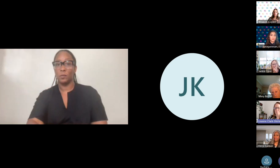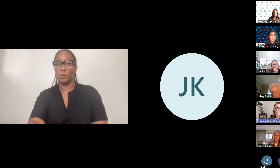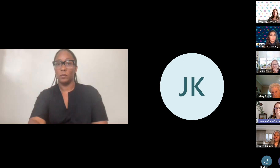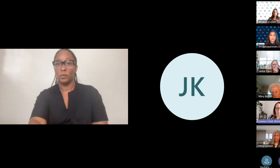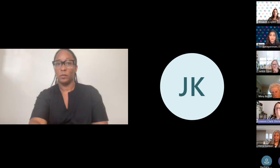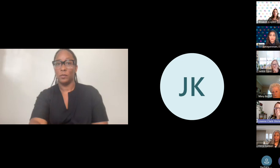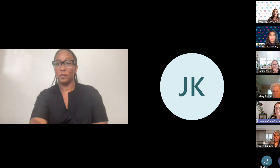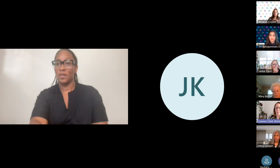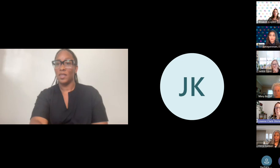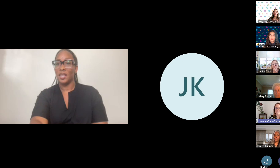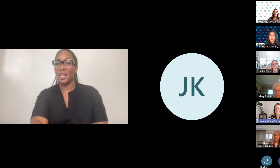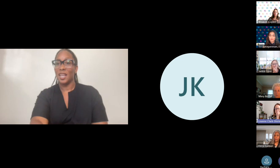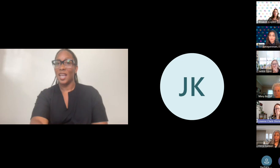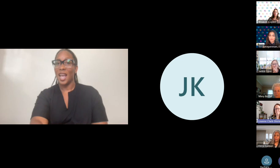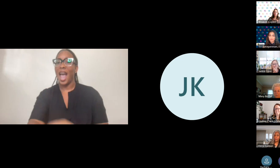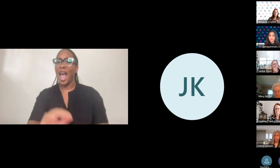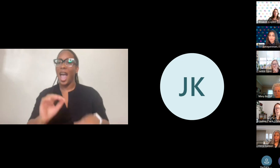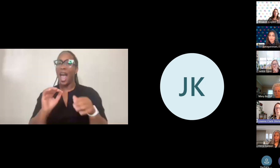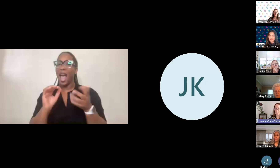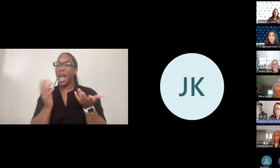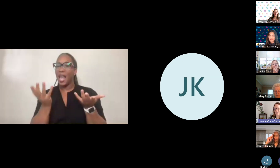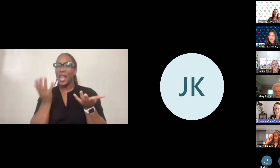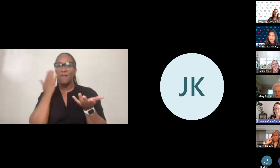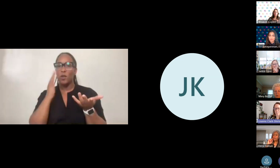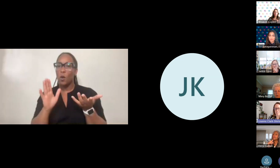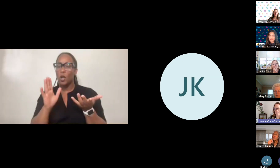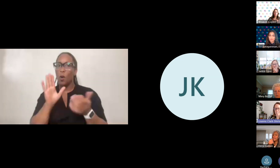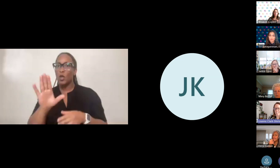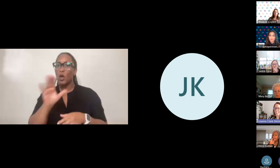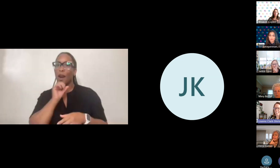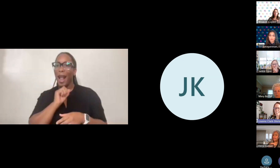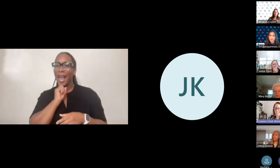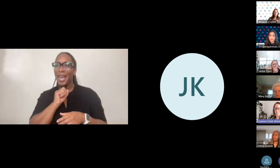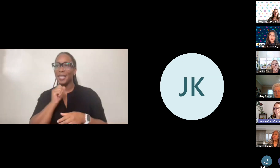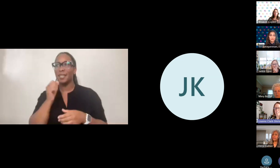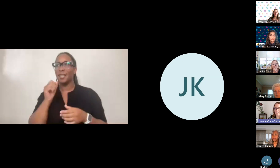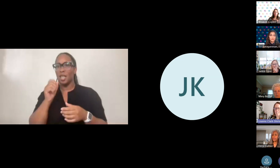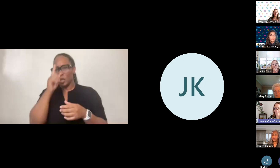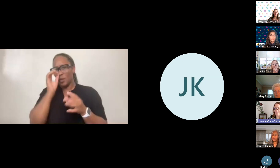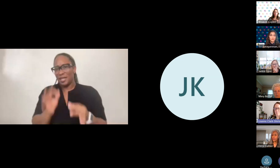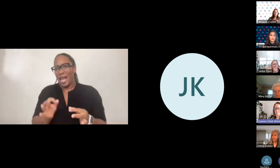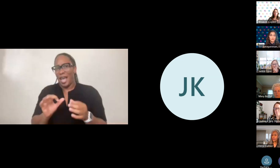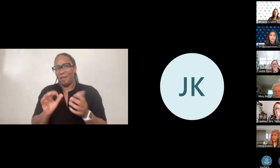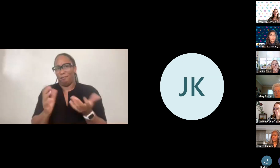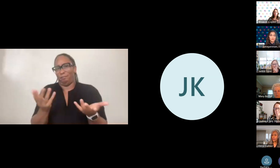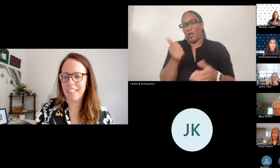If you didn't know how big you are or how old you are, sorry I was reading the yes.